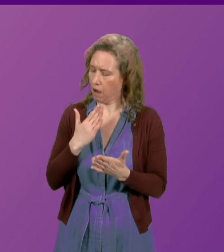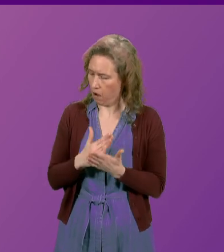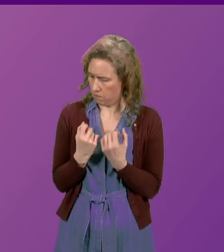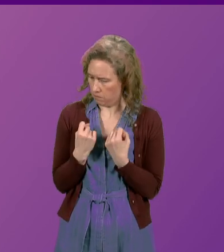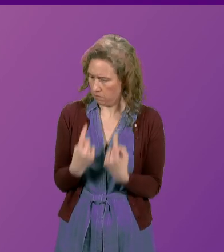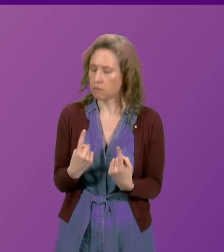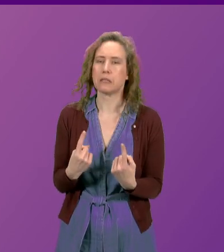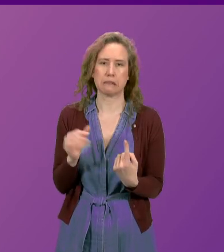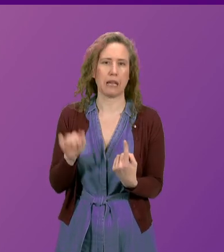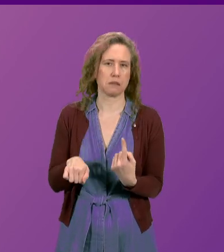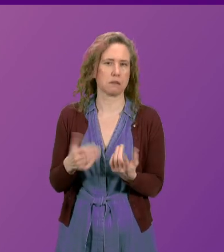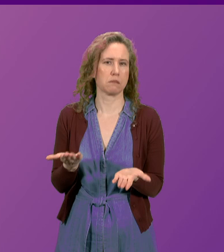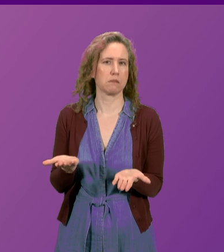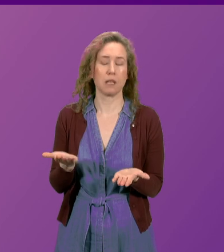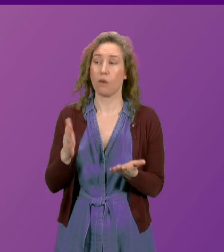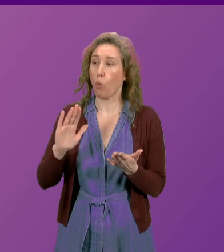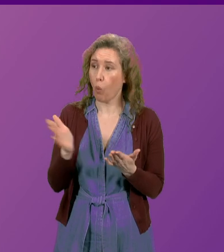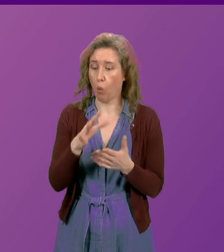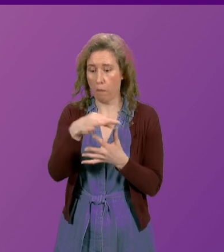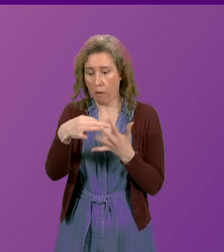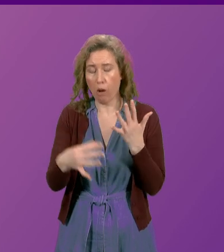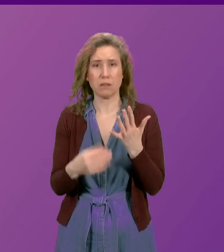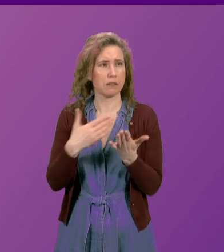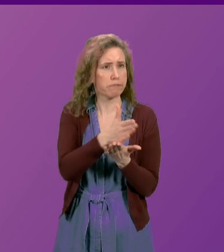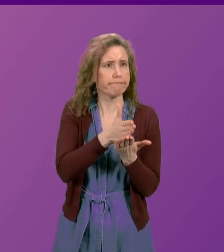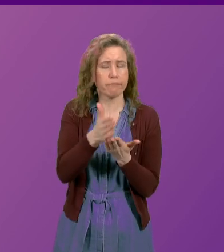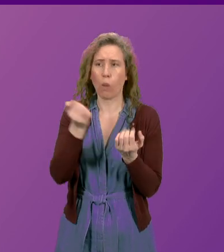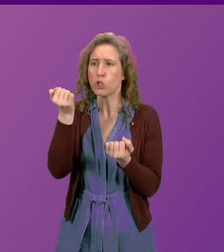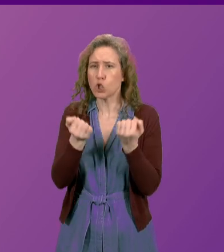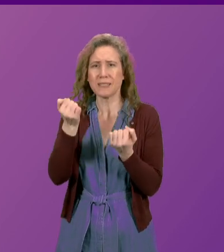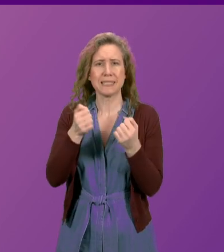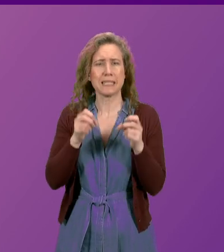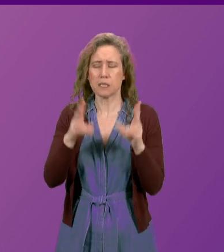point in every respect, and all aspects of the justice system must be trauma informed.